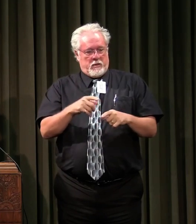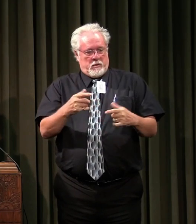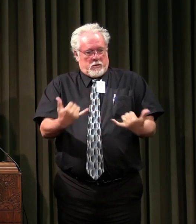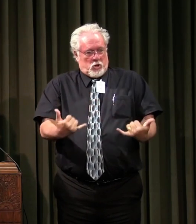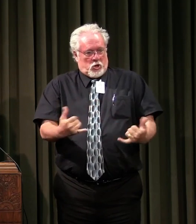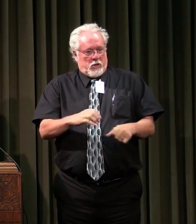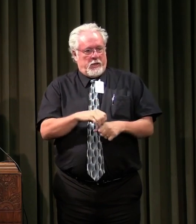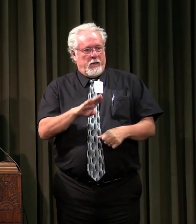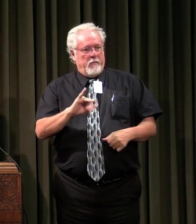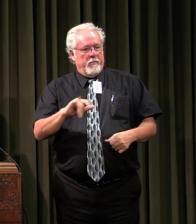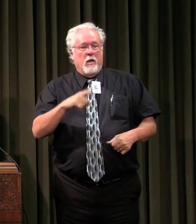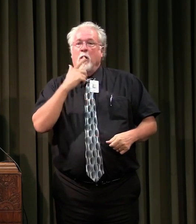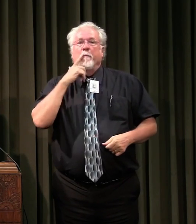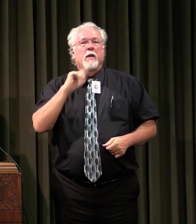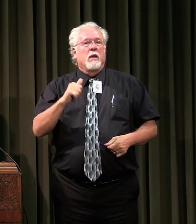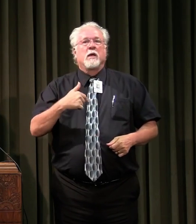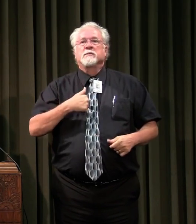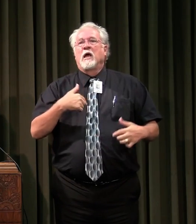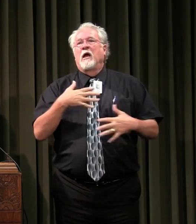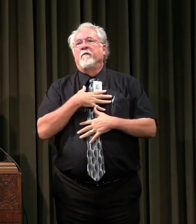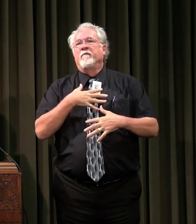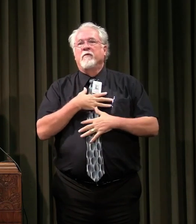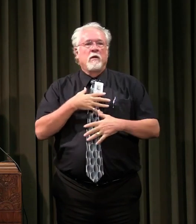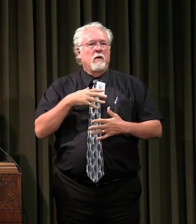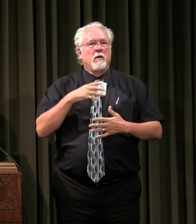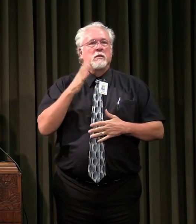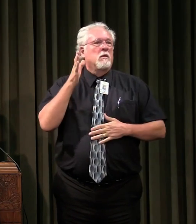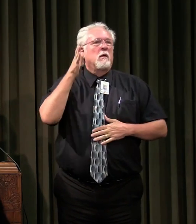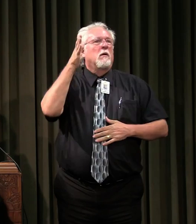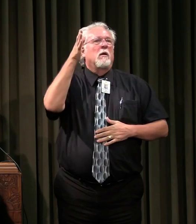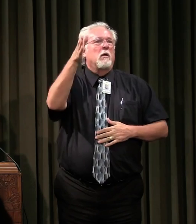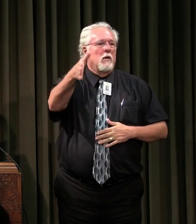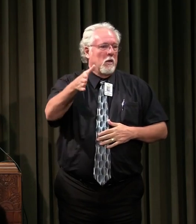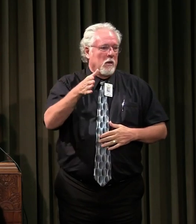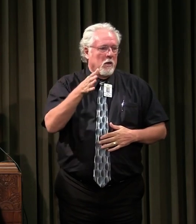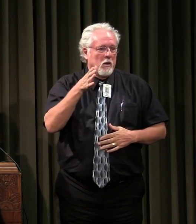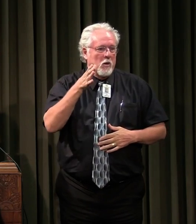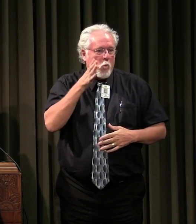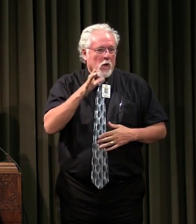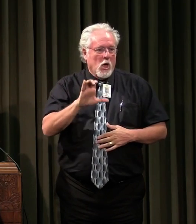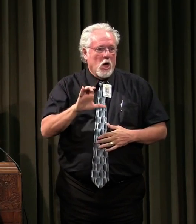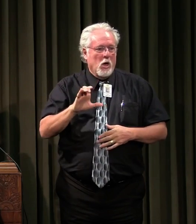simply because I'm fearful that at some point in my feed to creep with respect